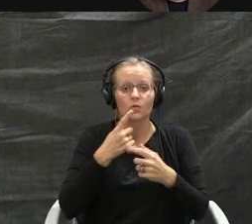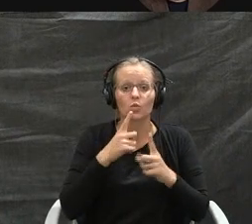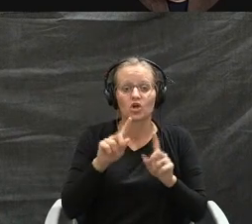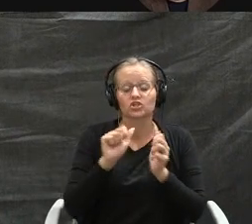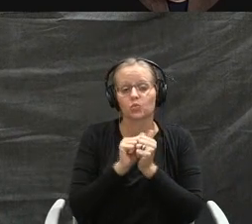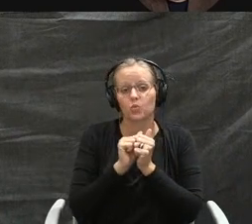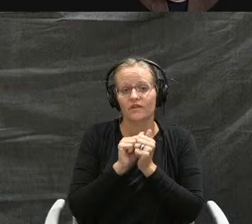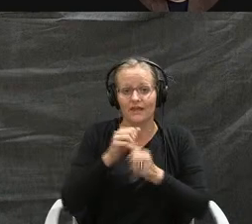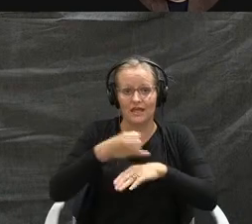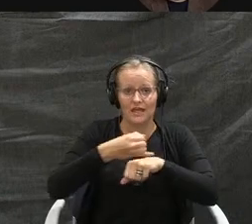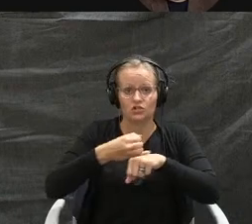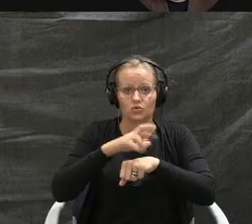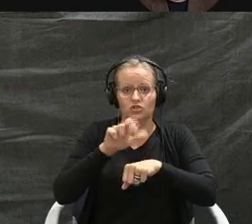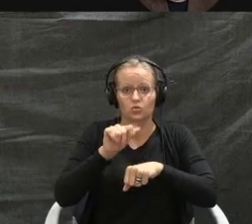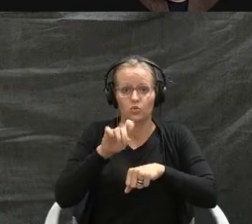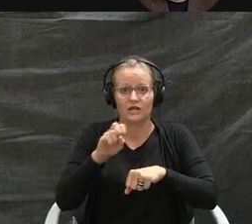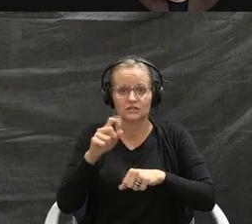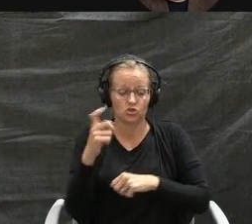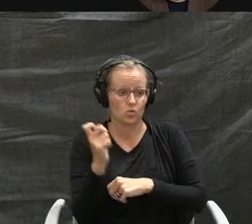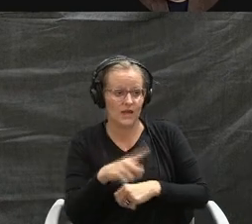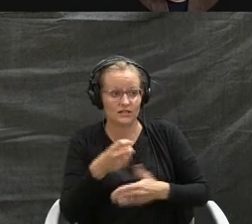we asked for your approval to sell these bonds. Thank you.